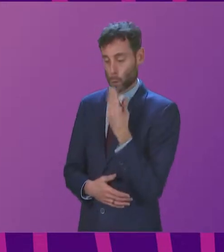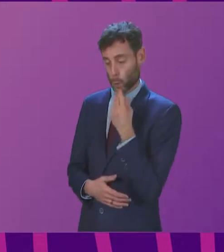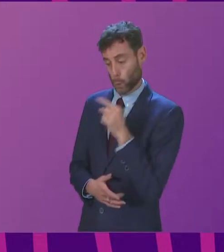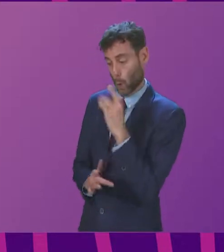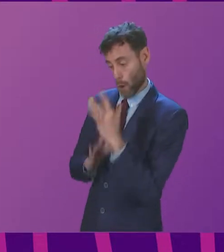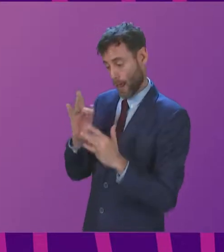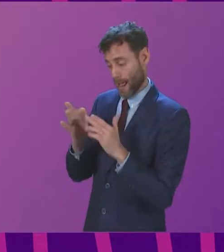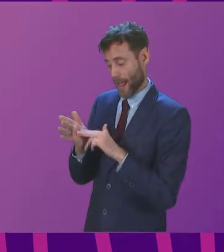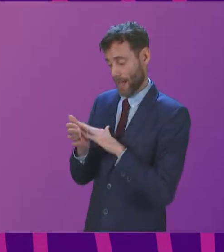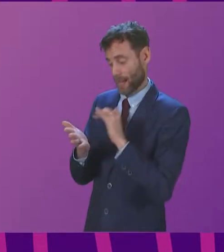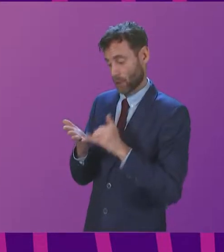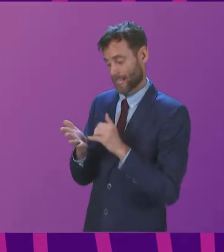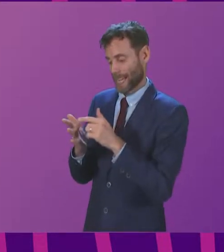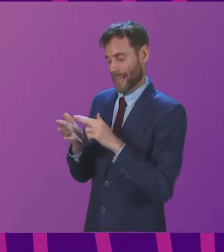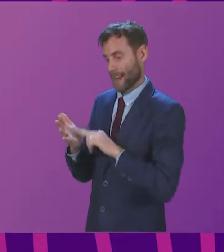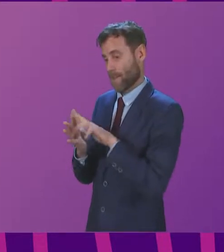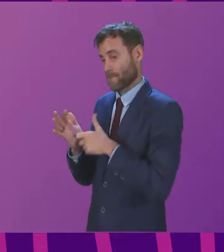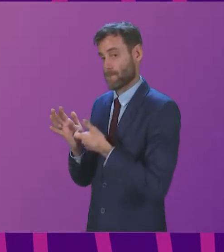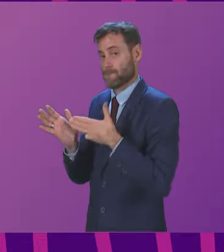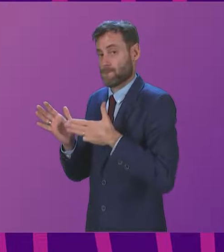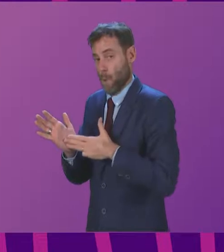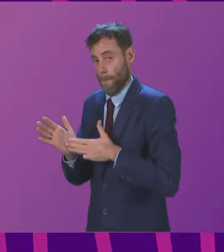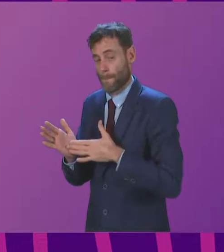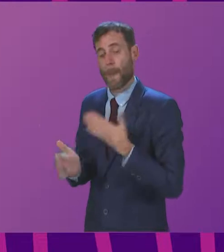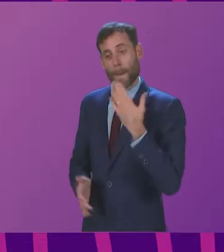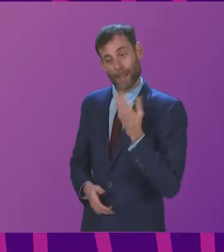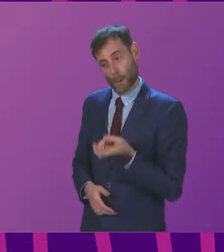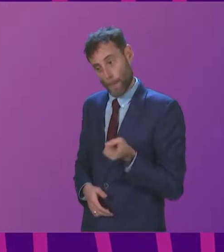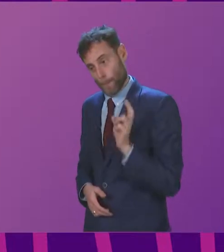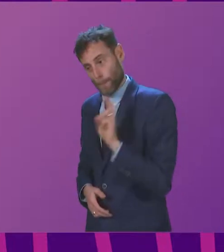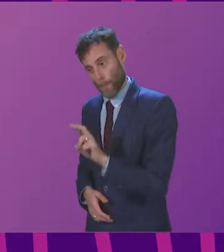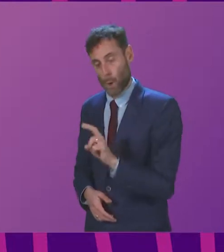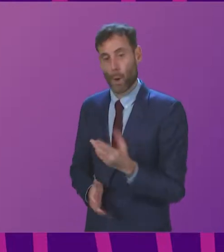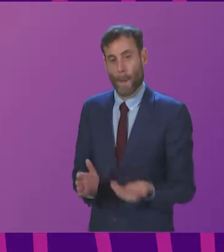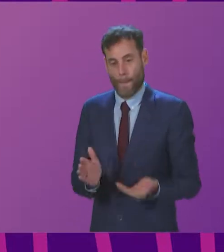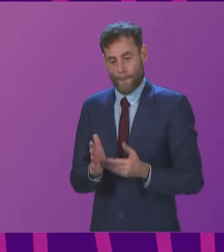the helpline. Please book the booster as soon as you are eligible, which is 24 weeks after